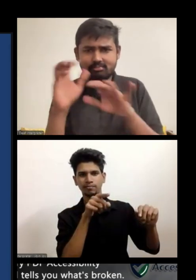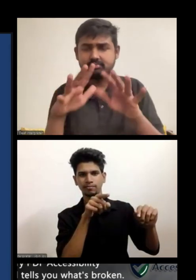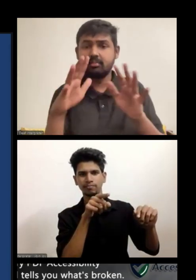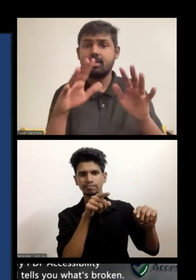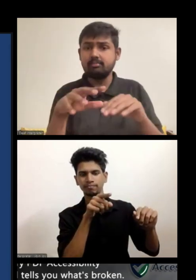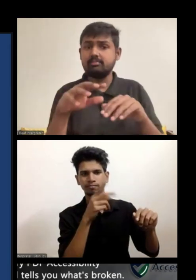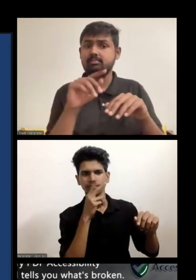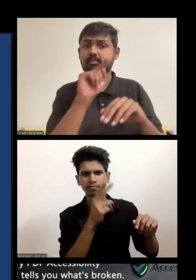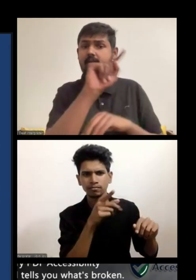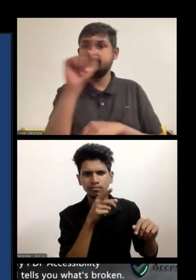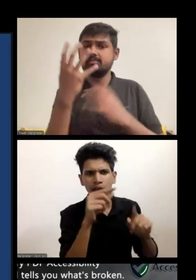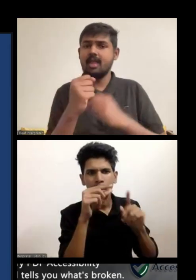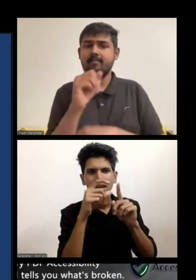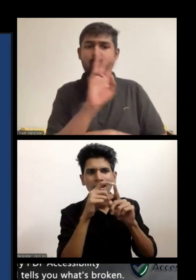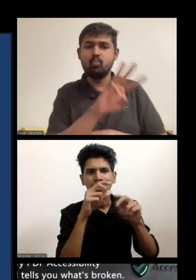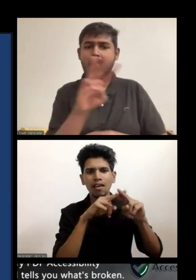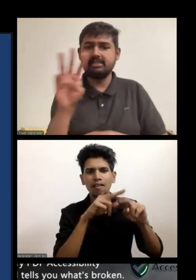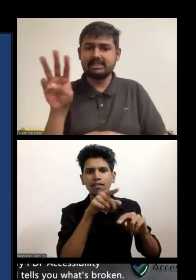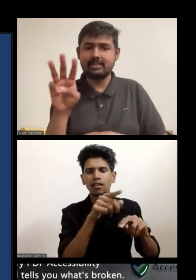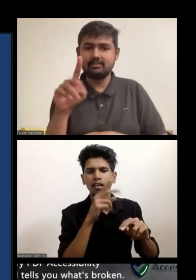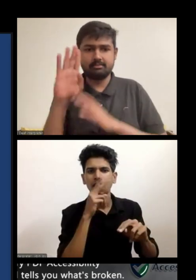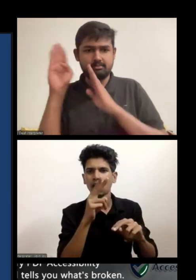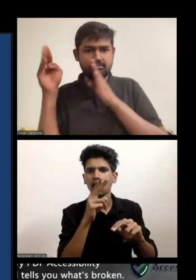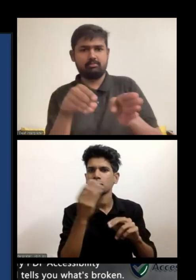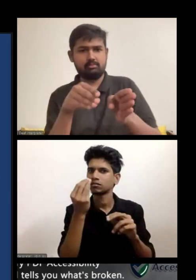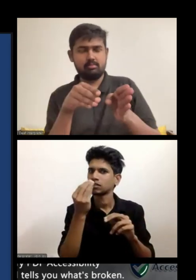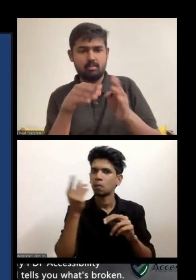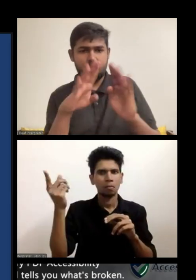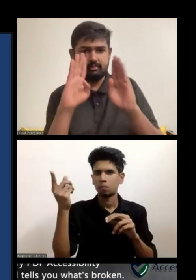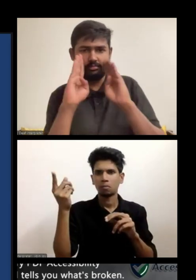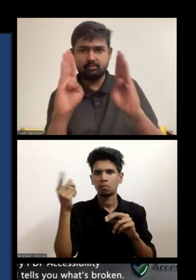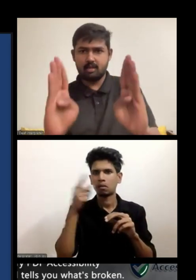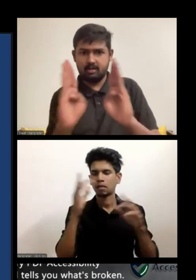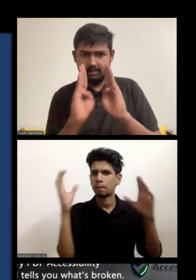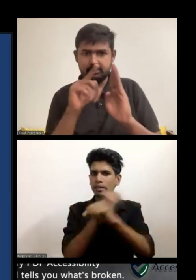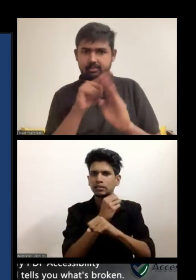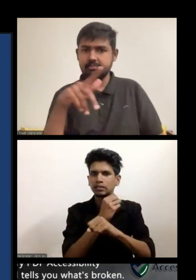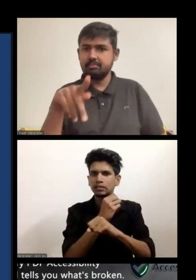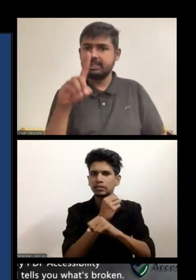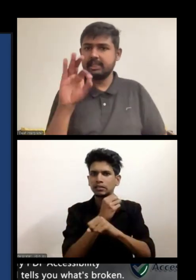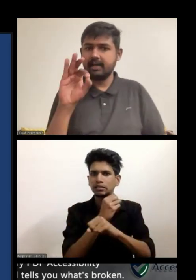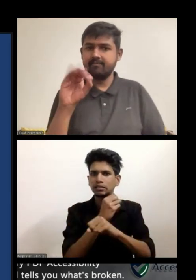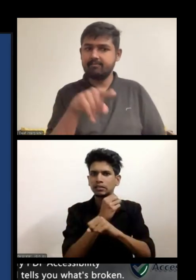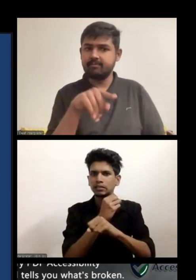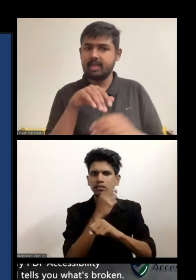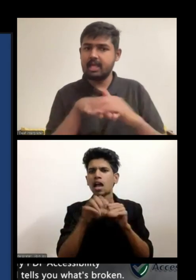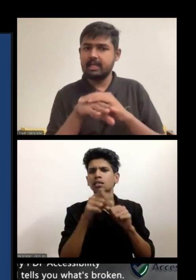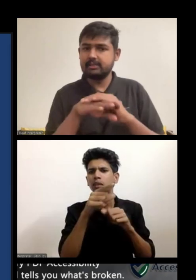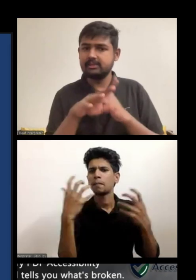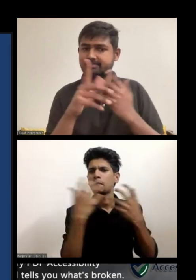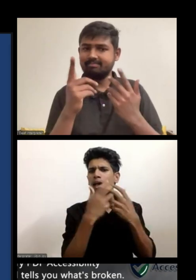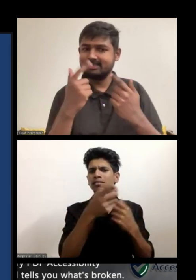Most of the public sector PDFs fails the basic guidelines that are provided for a PDF should be